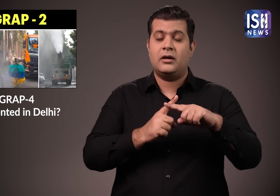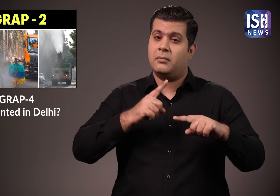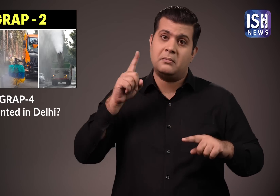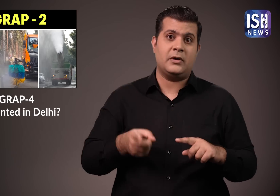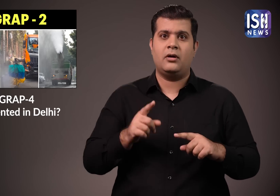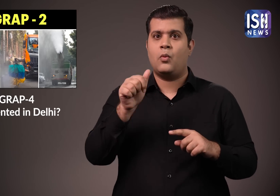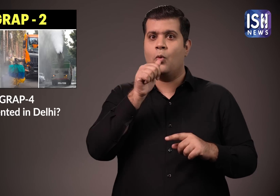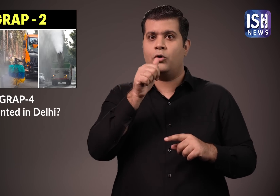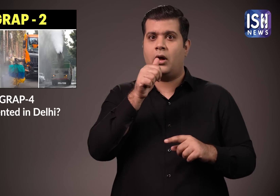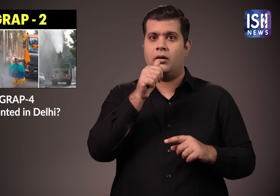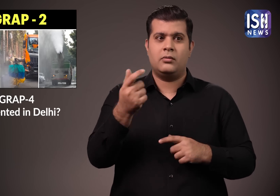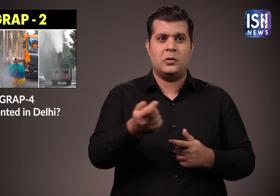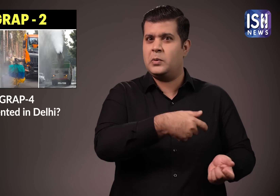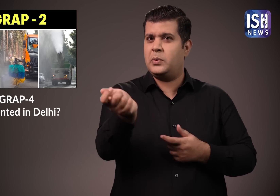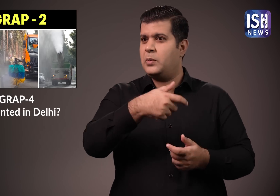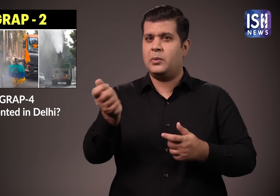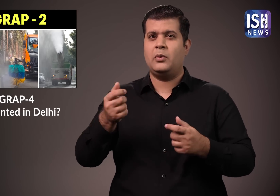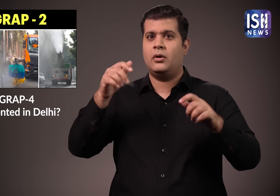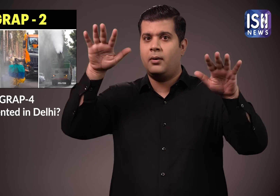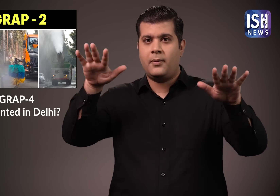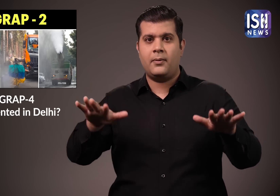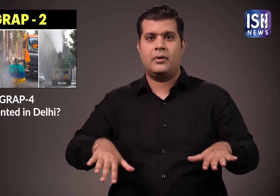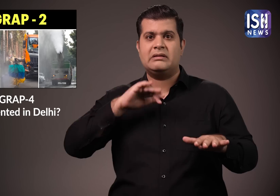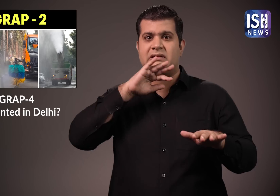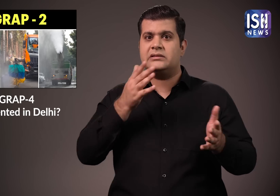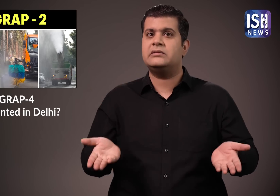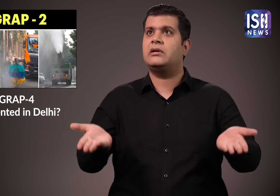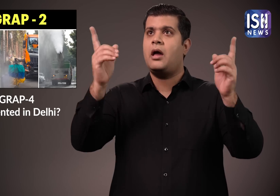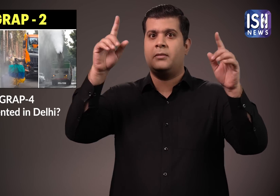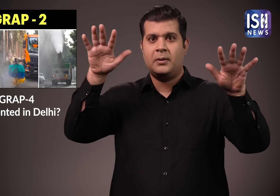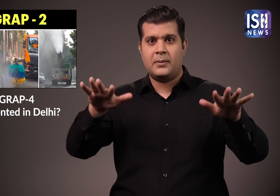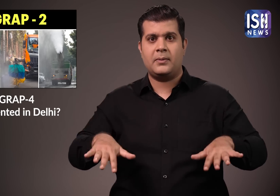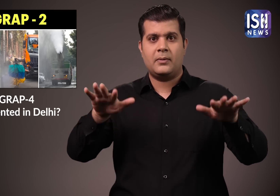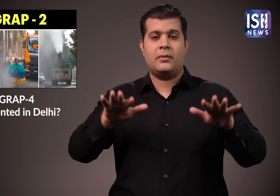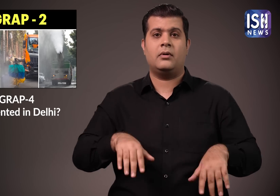Generally, water is sprinkled to control the dust and help it settle.